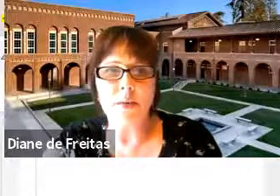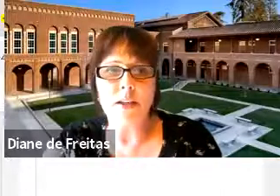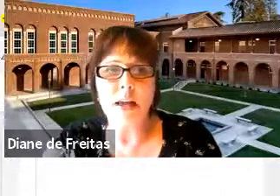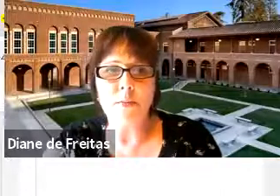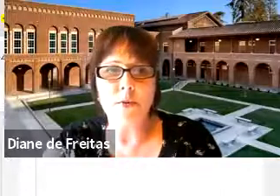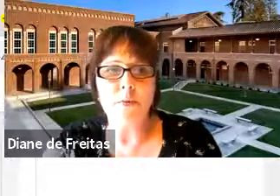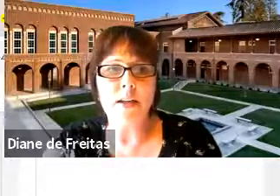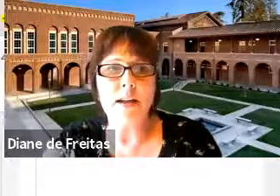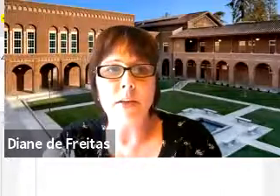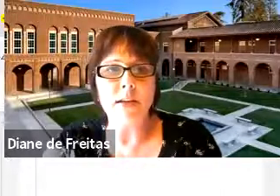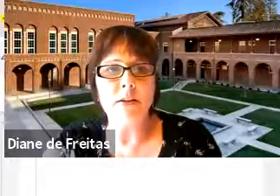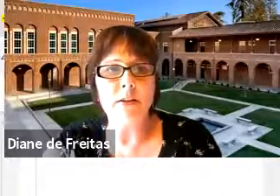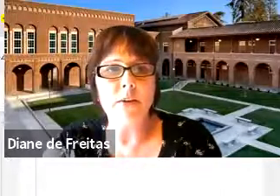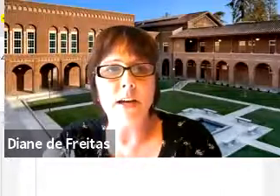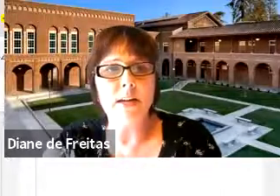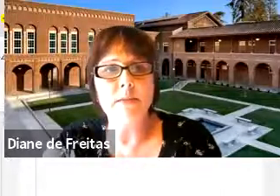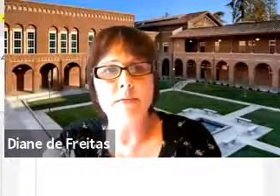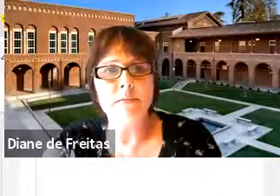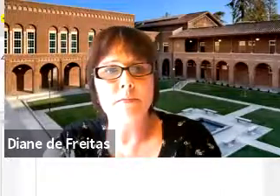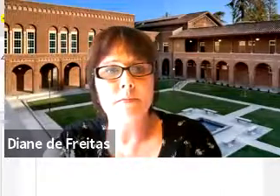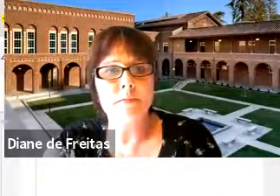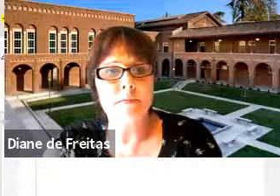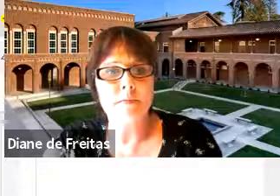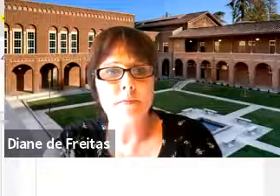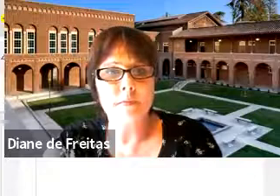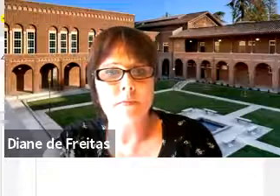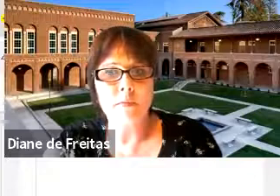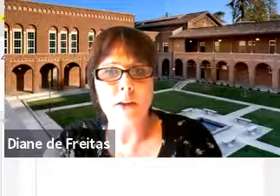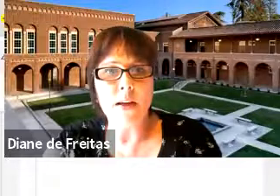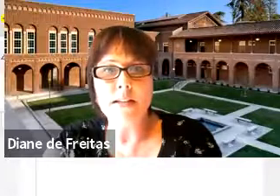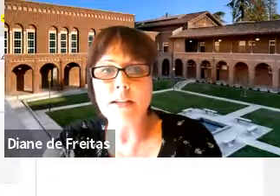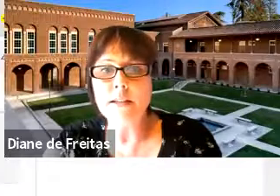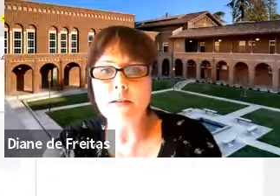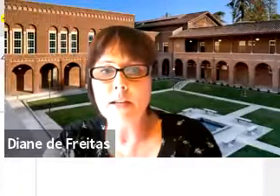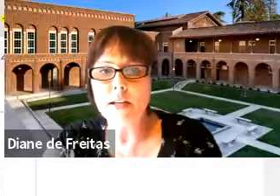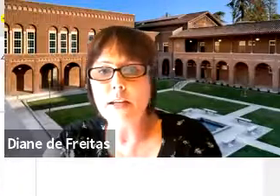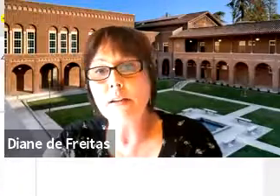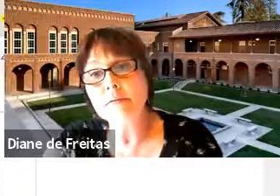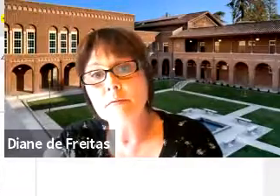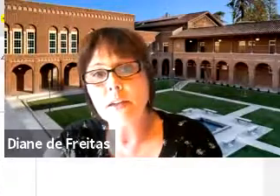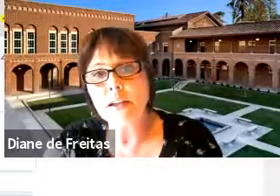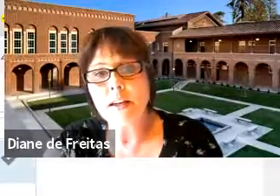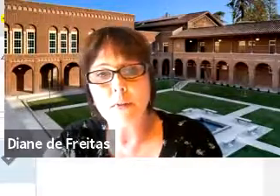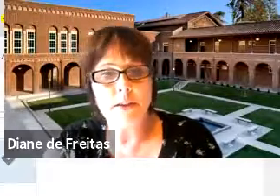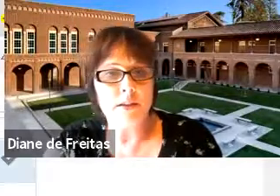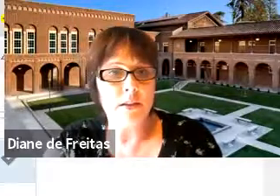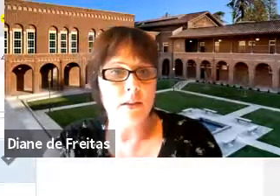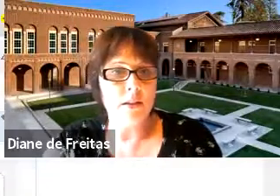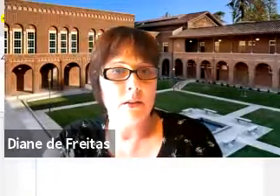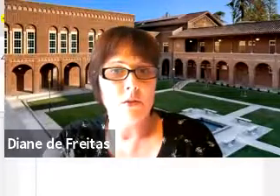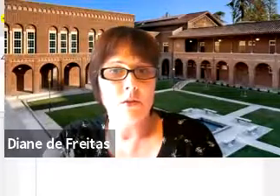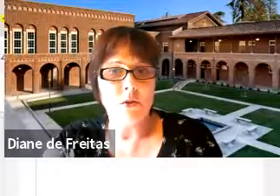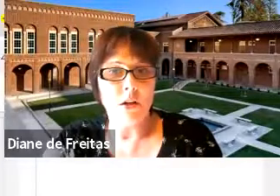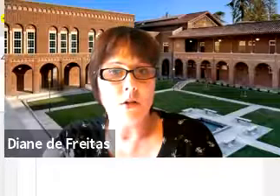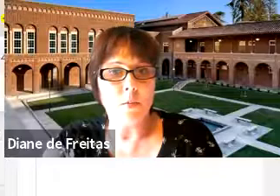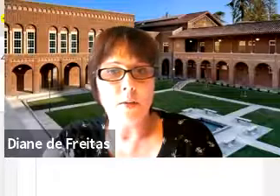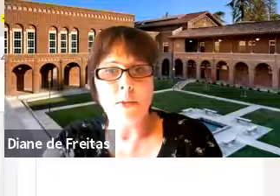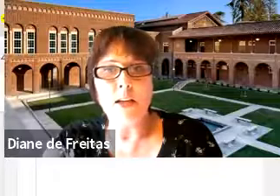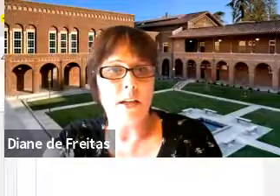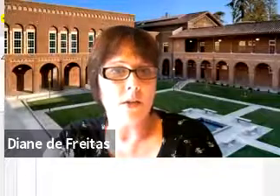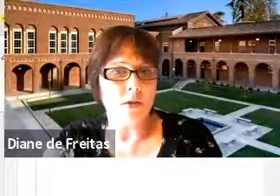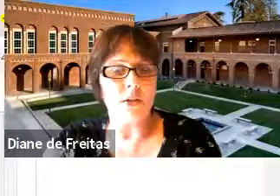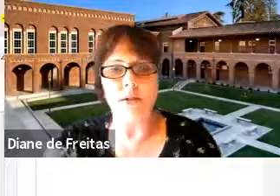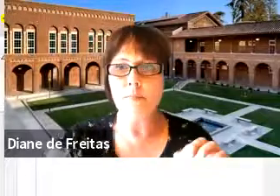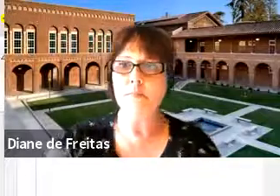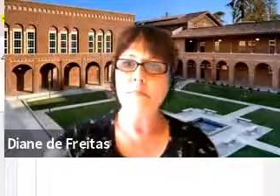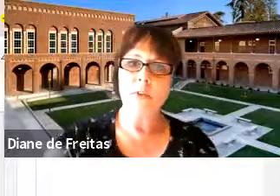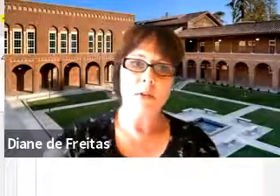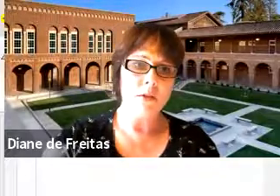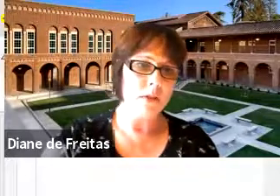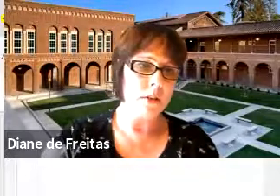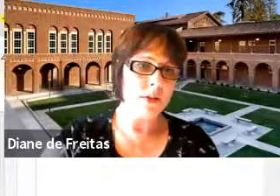doing in lab. So make up make an outline for that. And that's it D the template which will also be updated in the new system. You know,